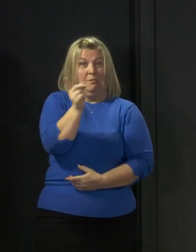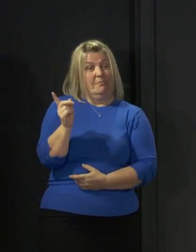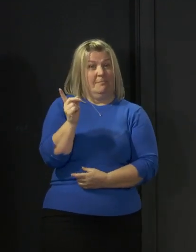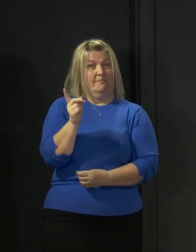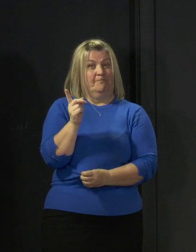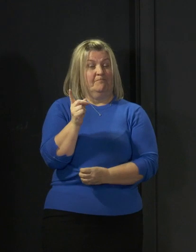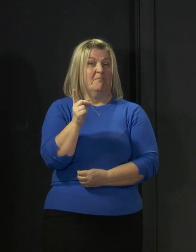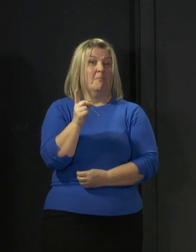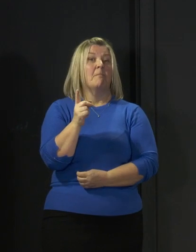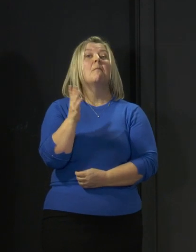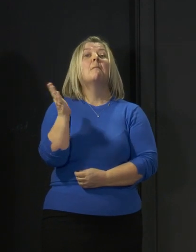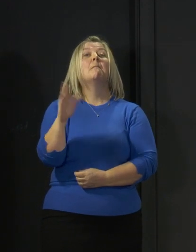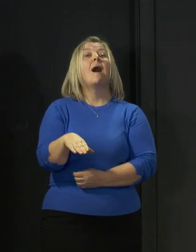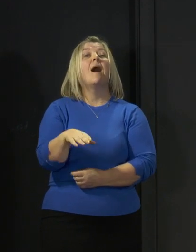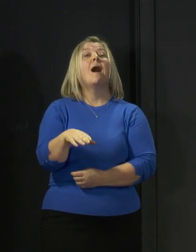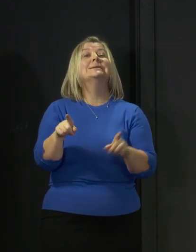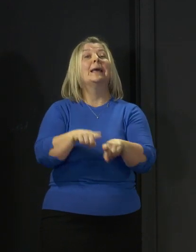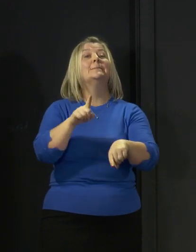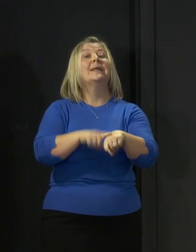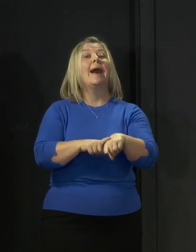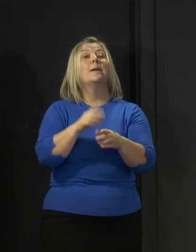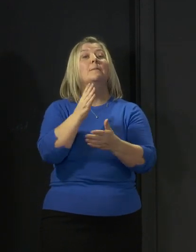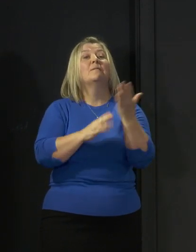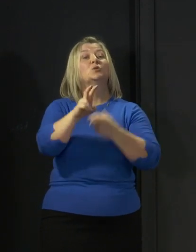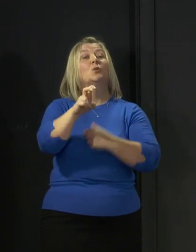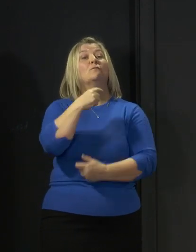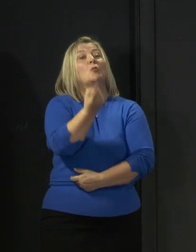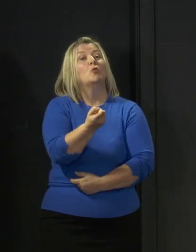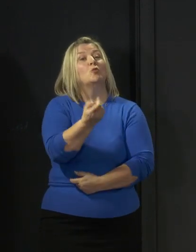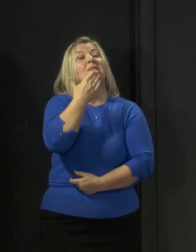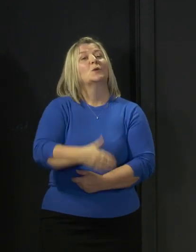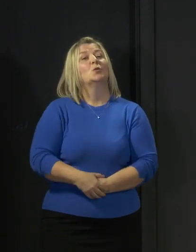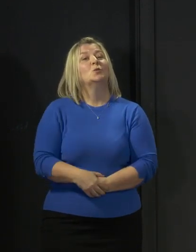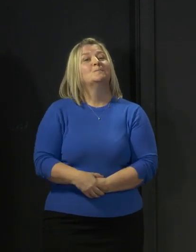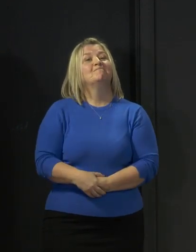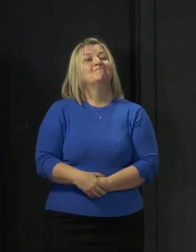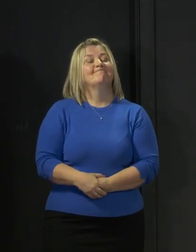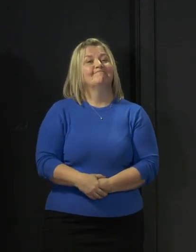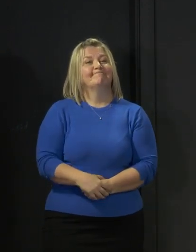back at the same time 12:30 tomorrow thank you very much